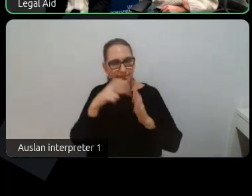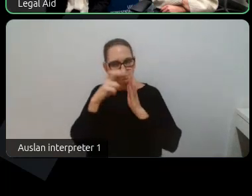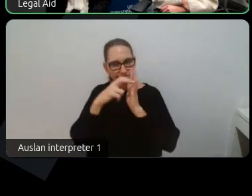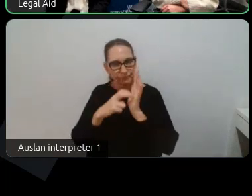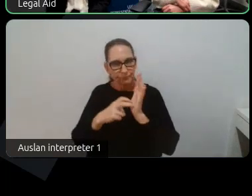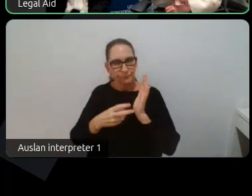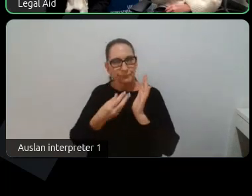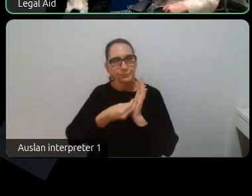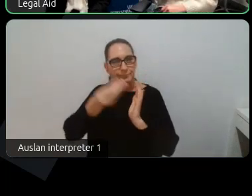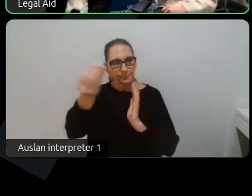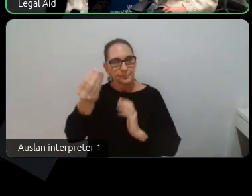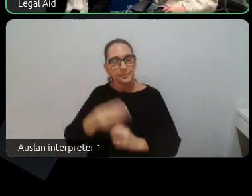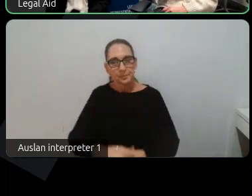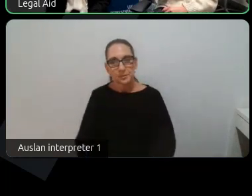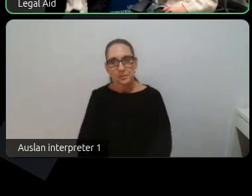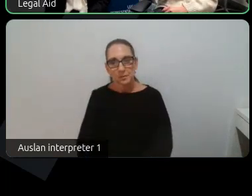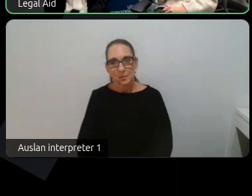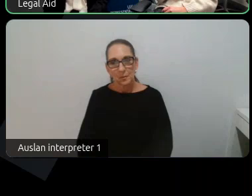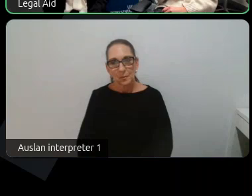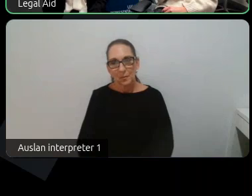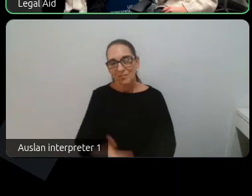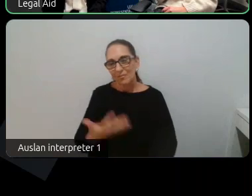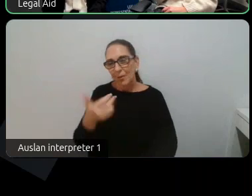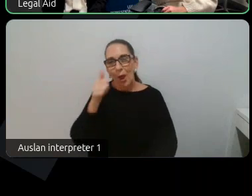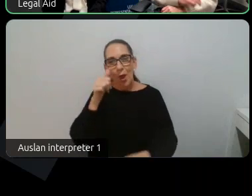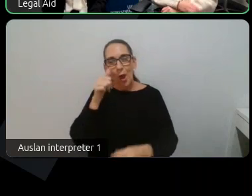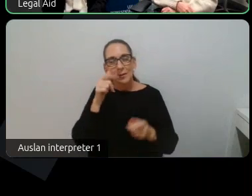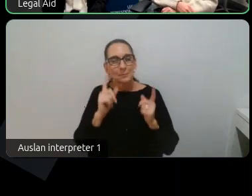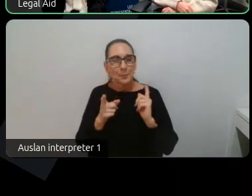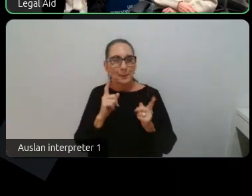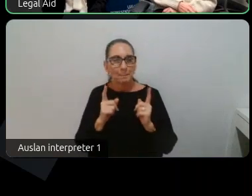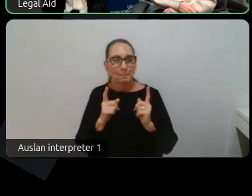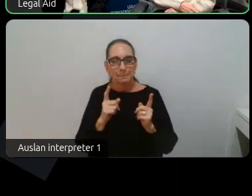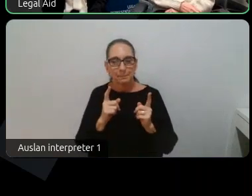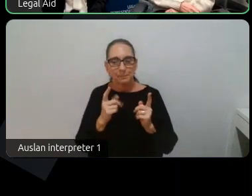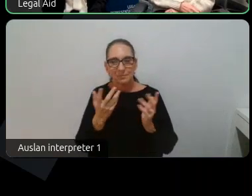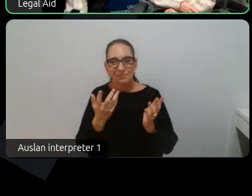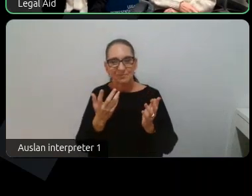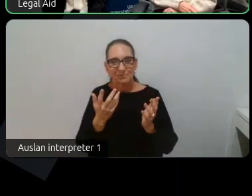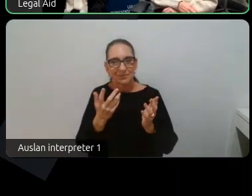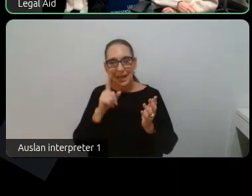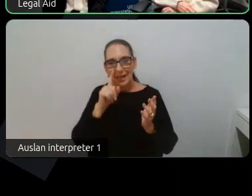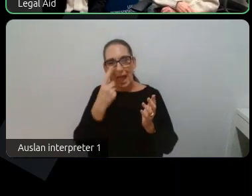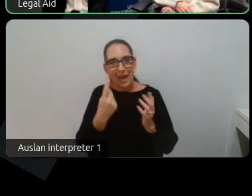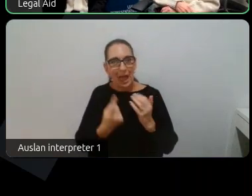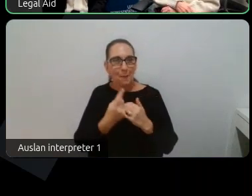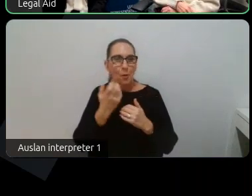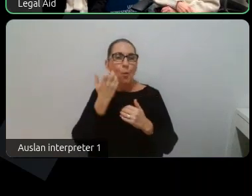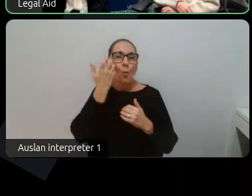if you can. I recognize that sometimes that's not um always the case, particularly if it's an